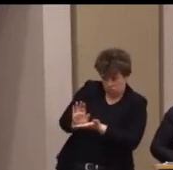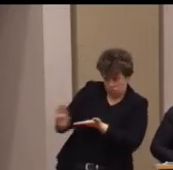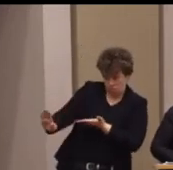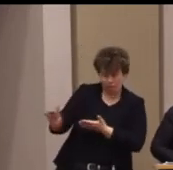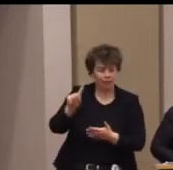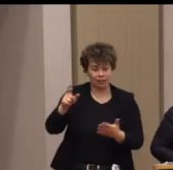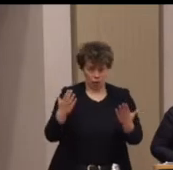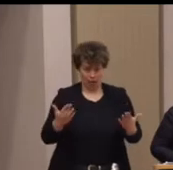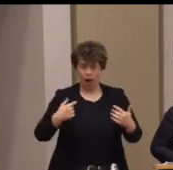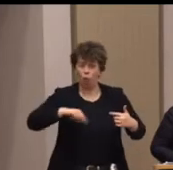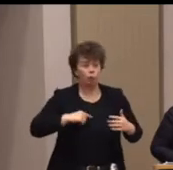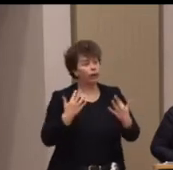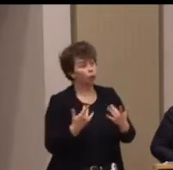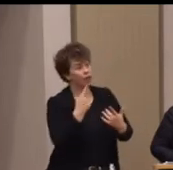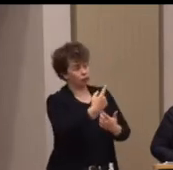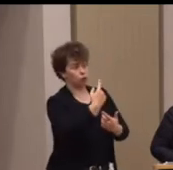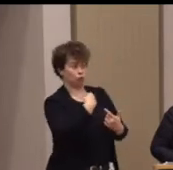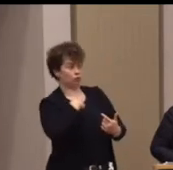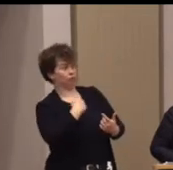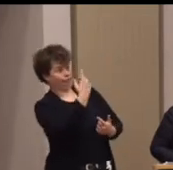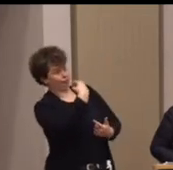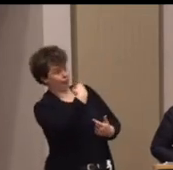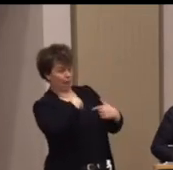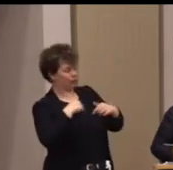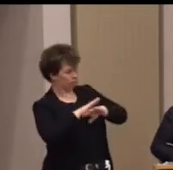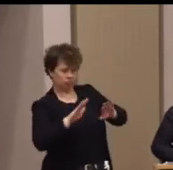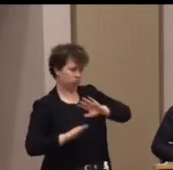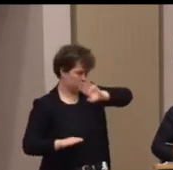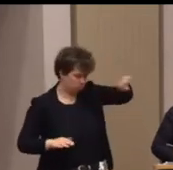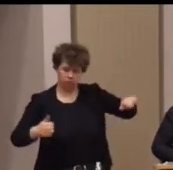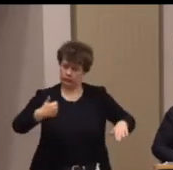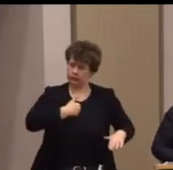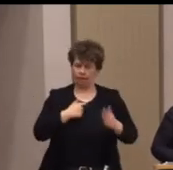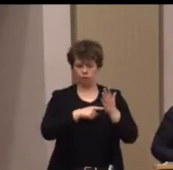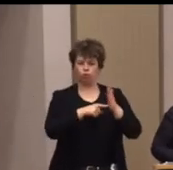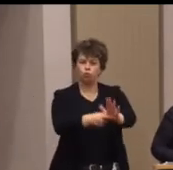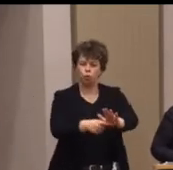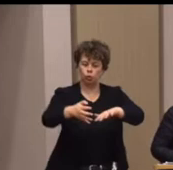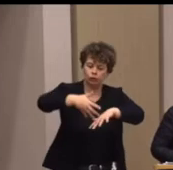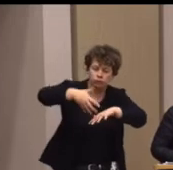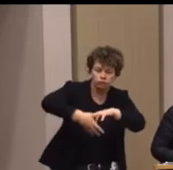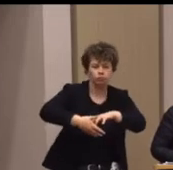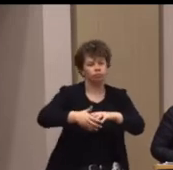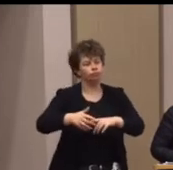looking at the intersections of gender disability and other identities generating evidences